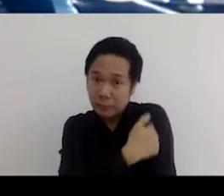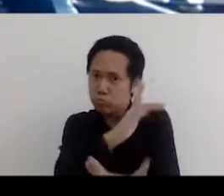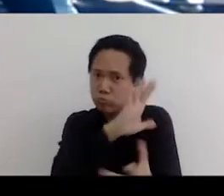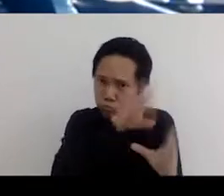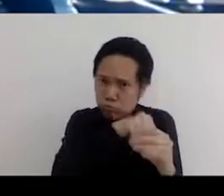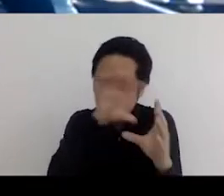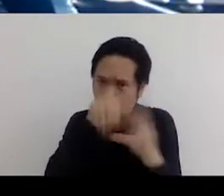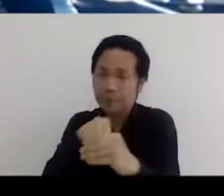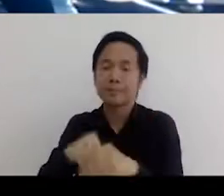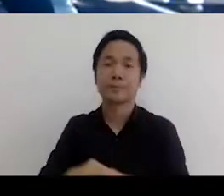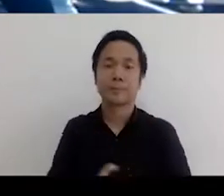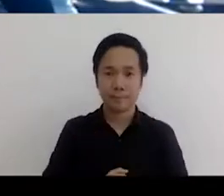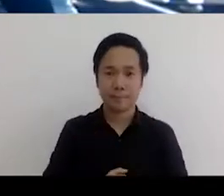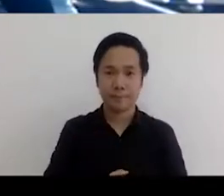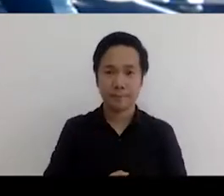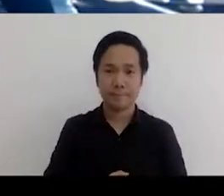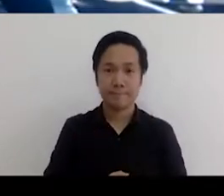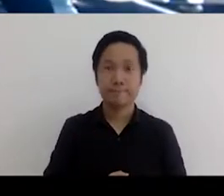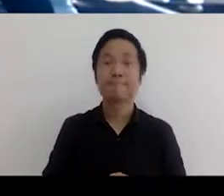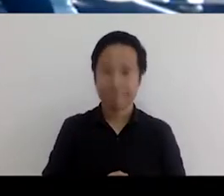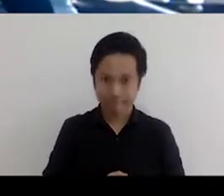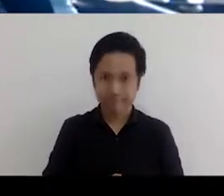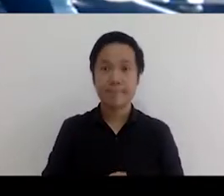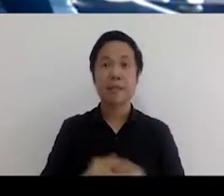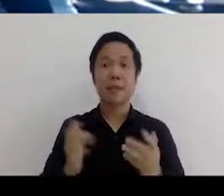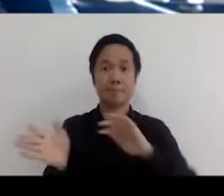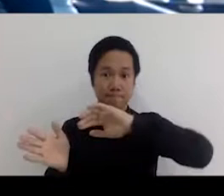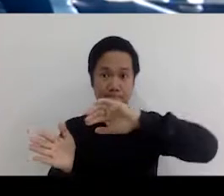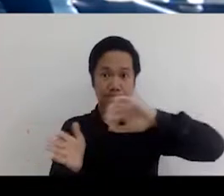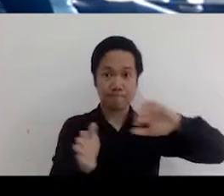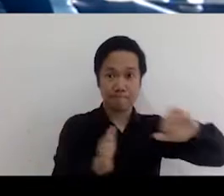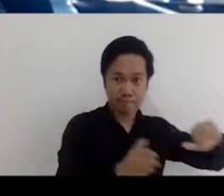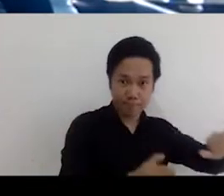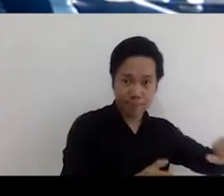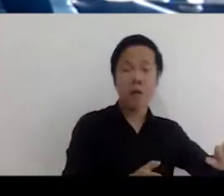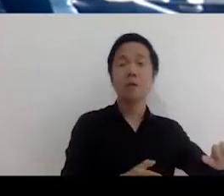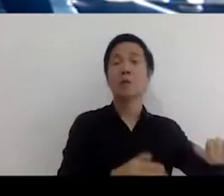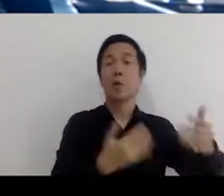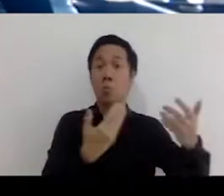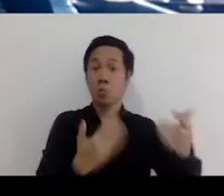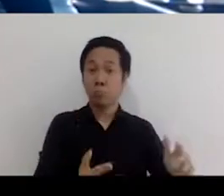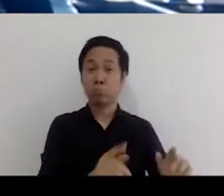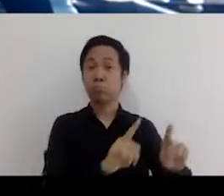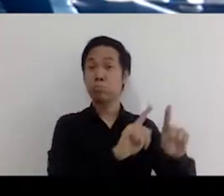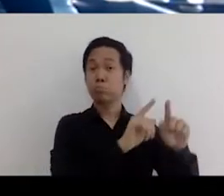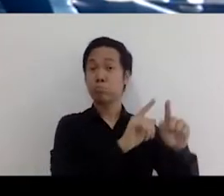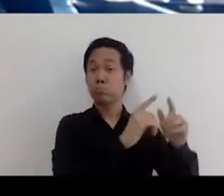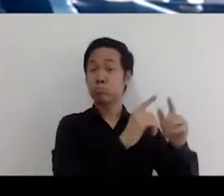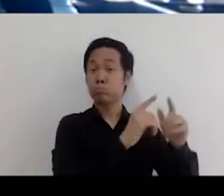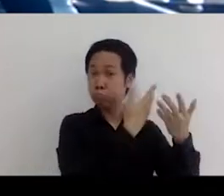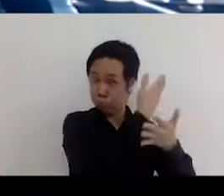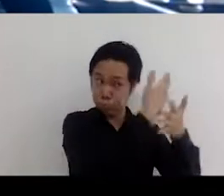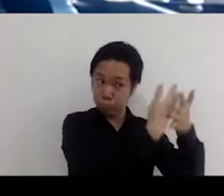I am helping in explaining how we can include and incorporate all these dimensions.